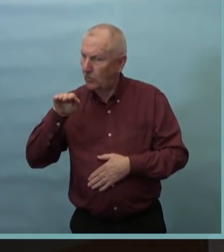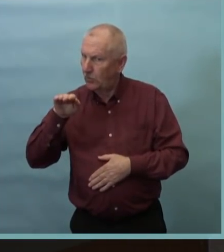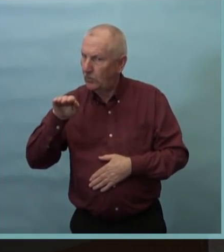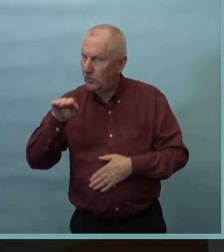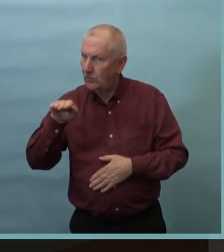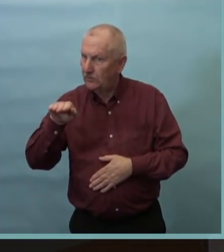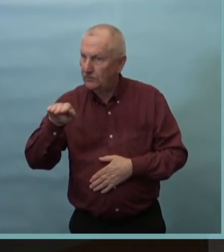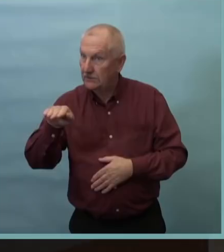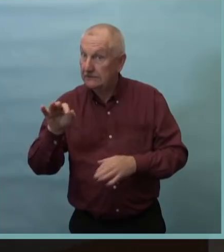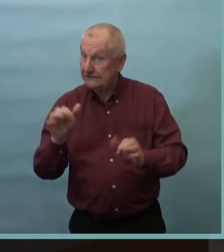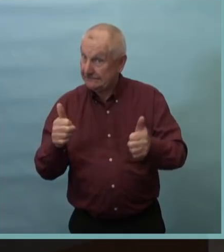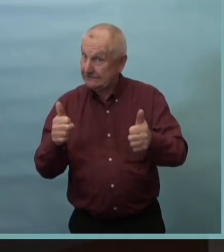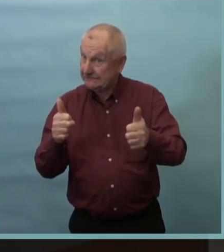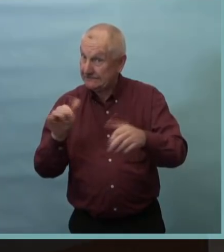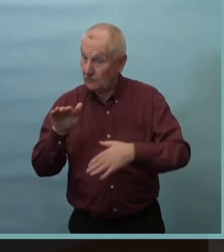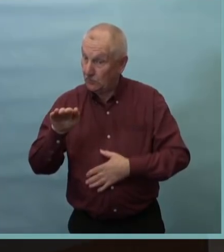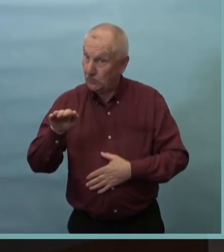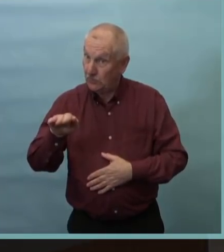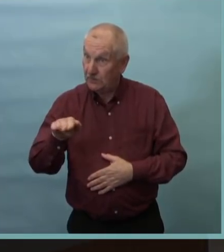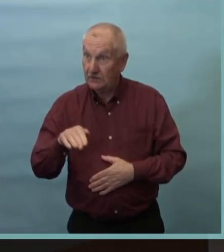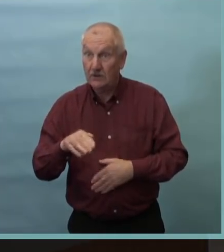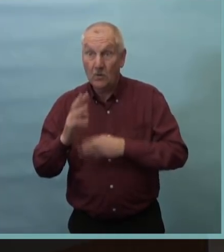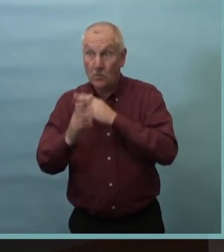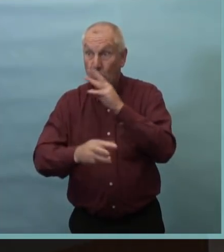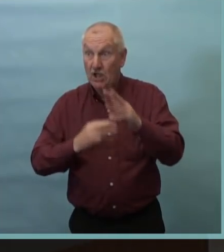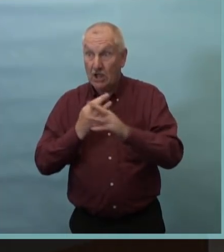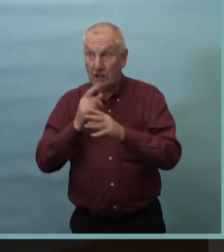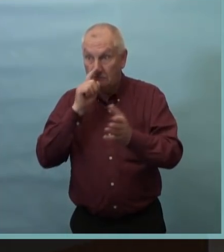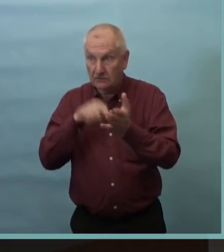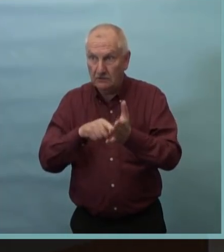around the world and certainly in Manitoba but maths woman's have really